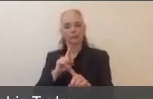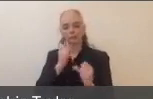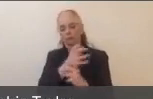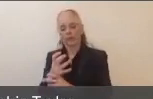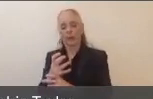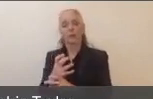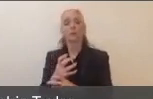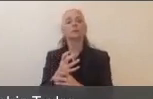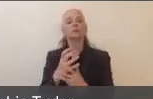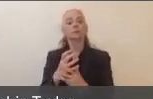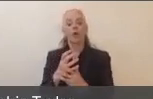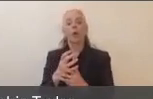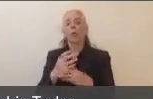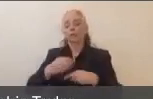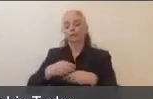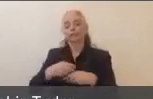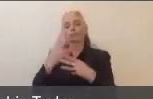and clicking on the "subscribe" button